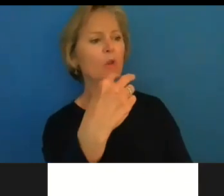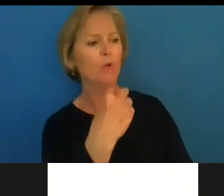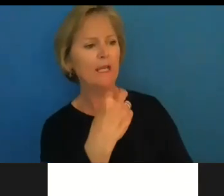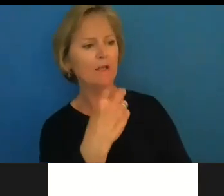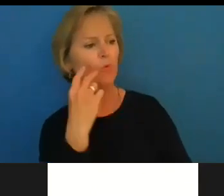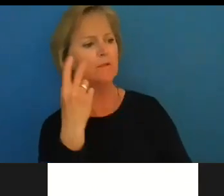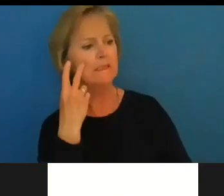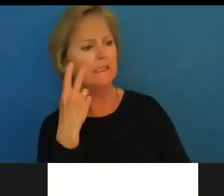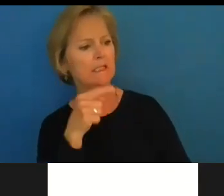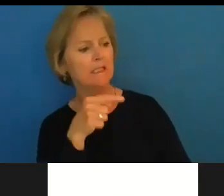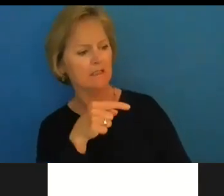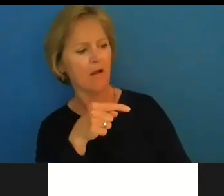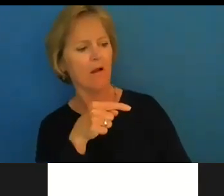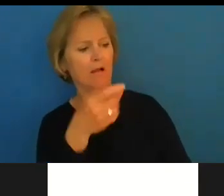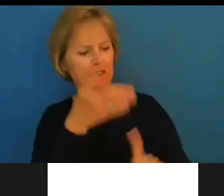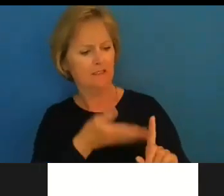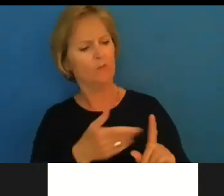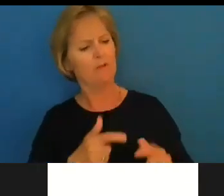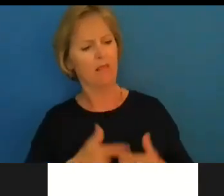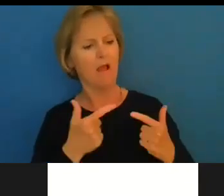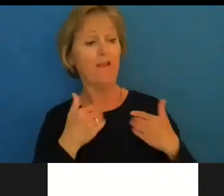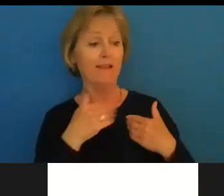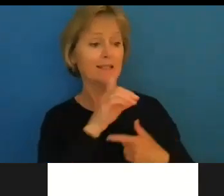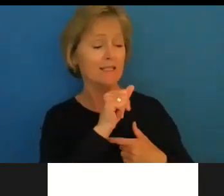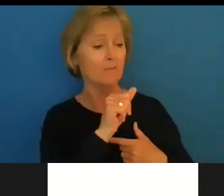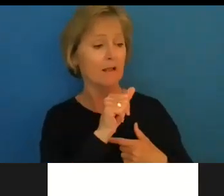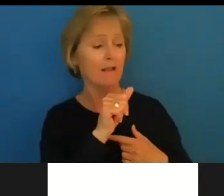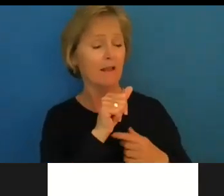someone's life that has a disability might experience